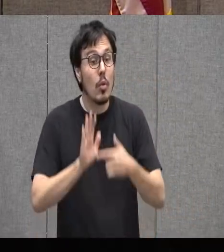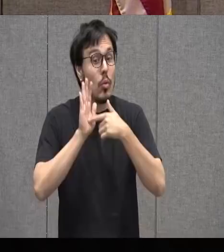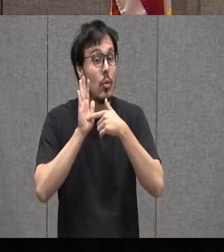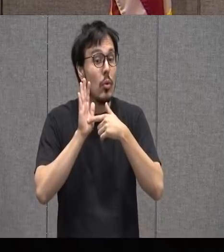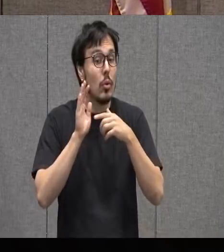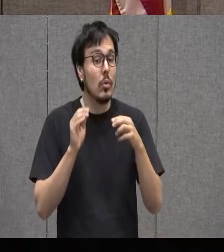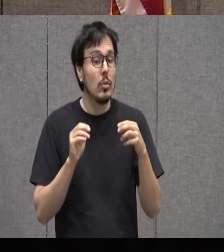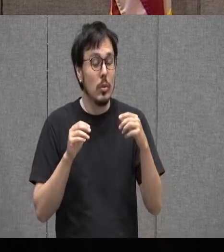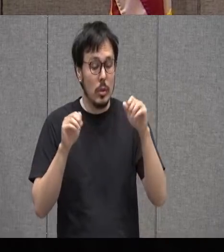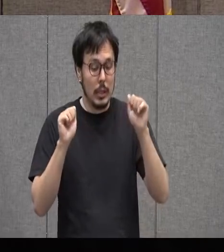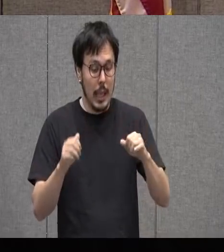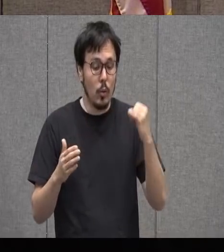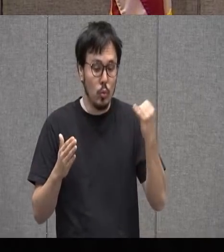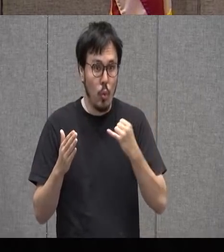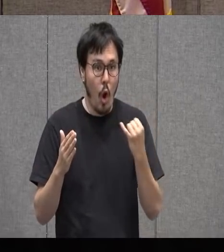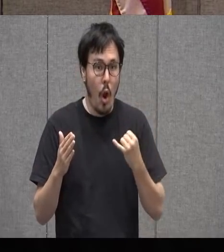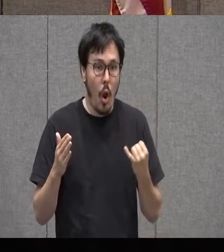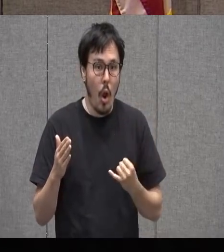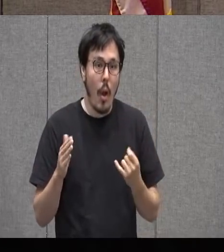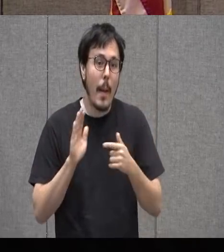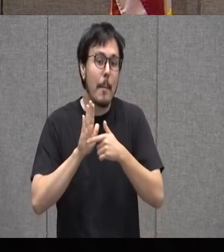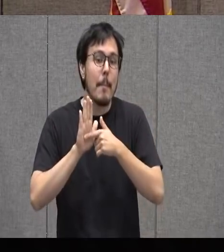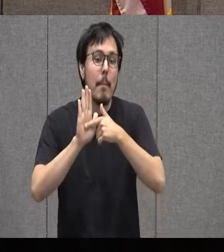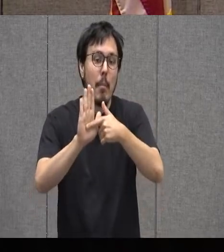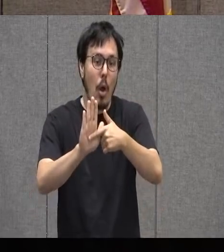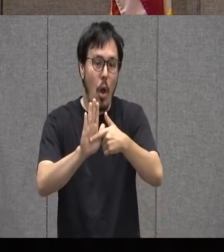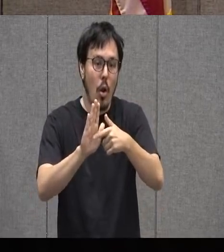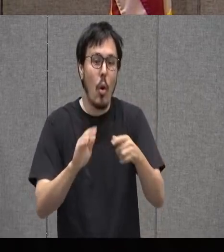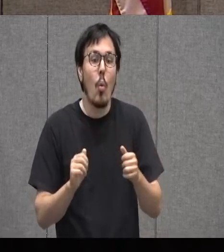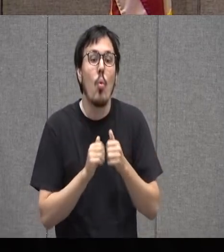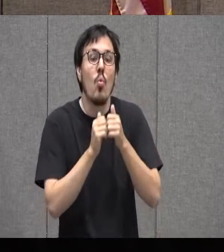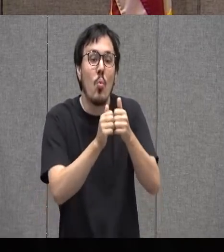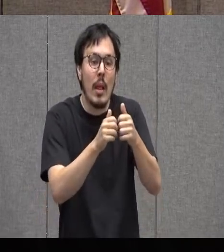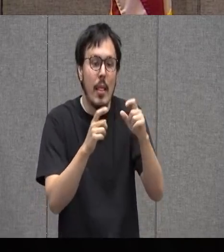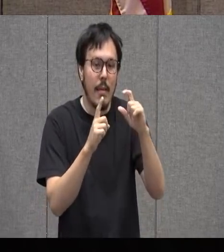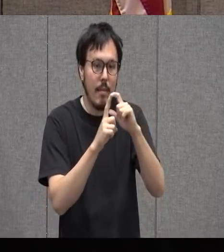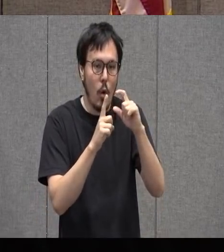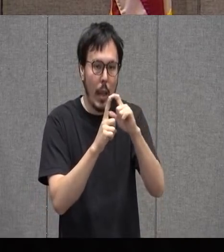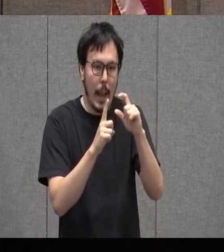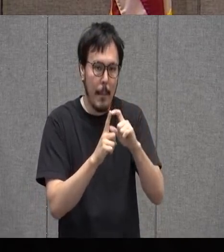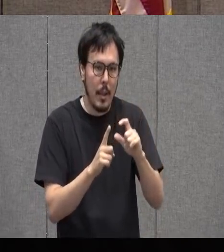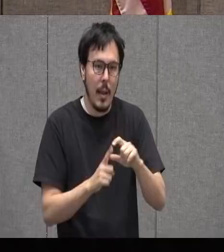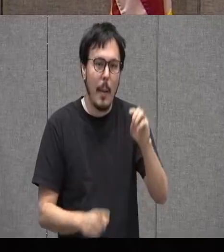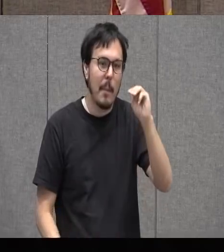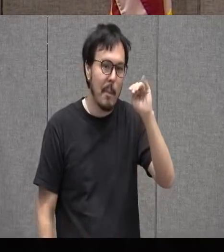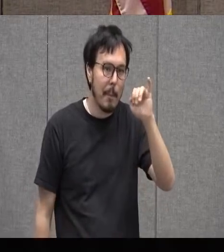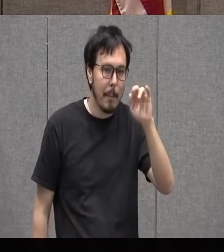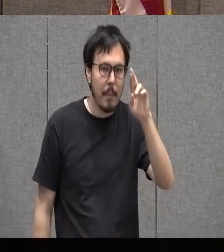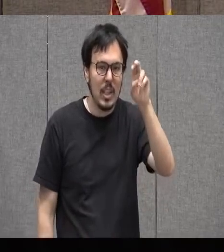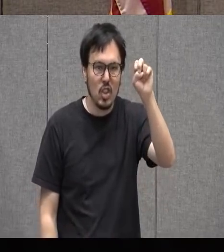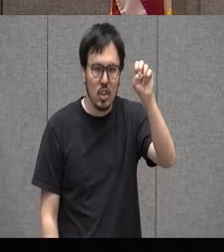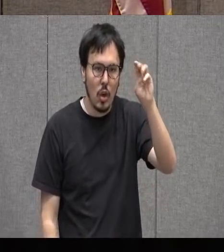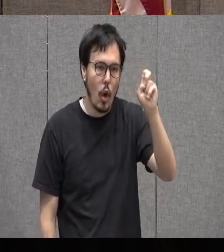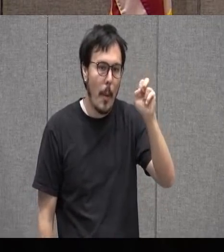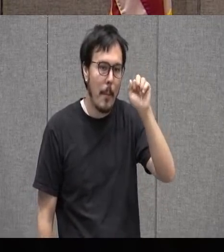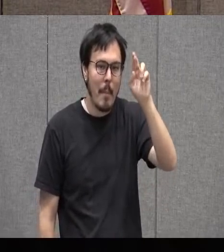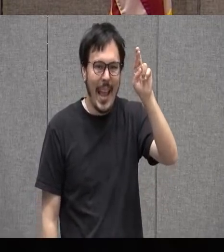And remember with our model, use key vocabulary like mixture, matter, substances, temperature,